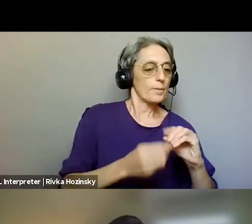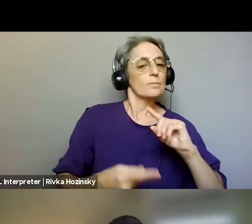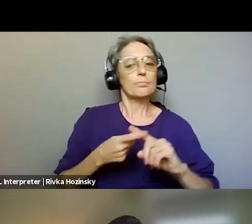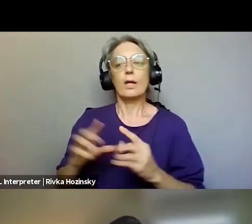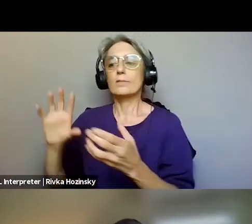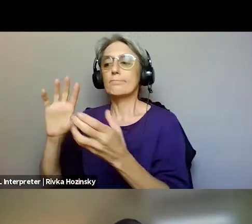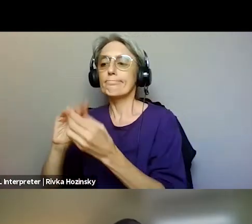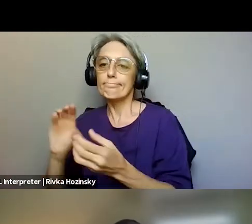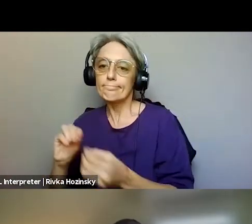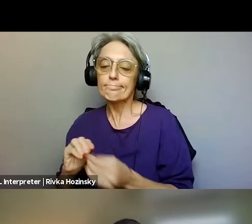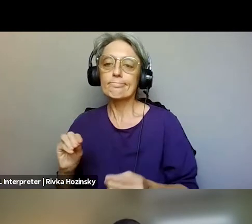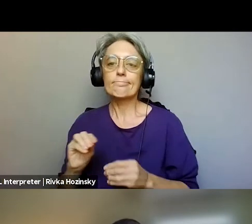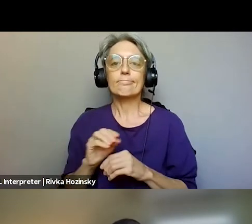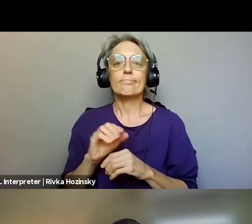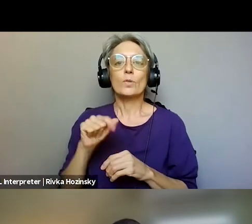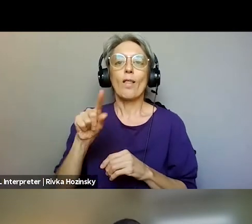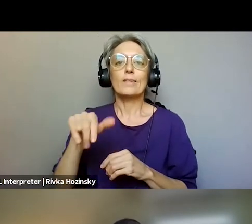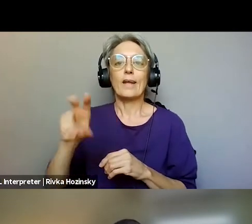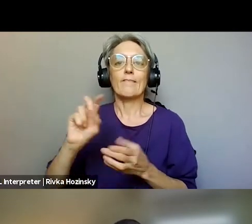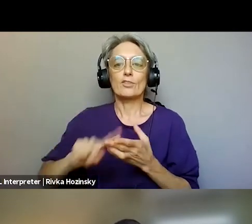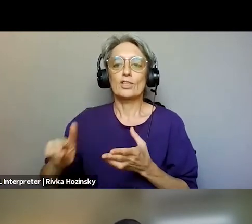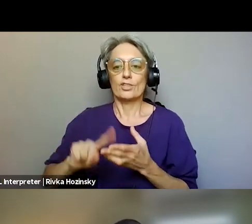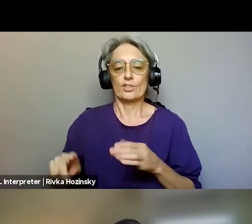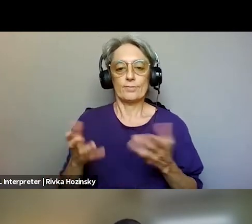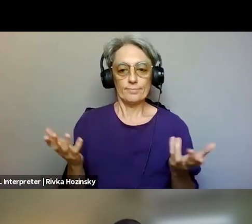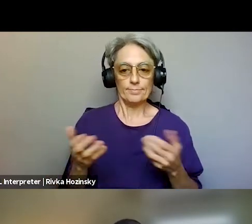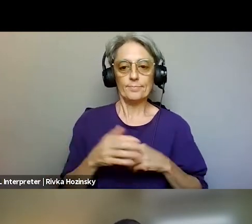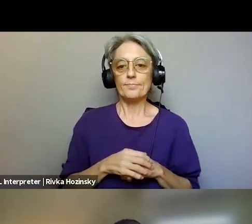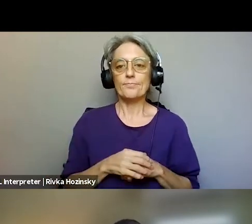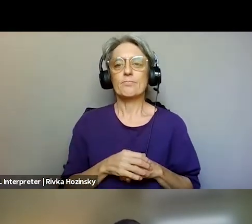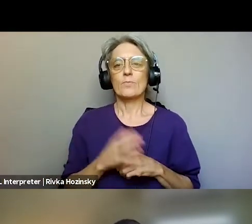really understand what is driving those population level disparities. I think Eric it sounds like